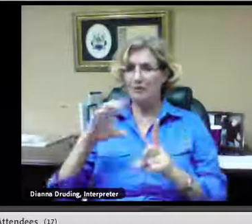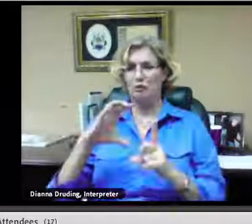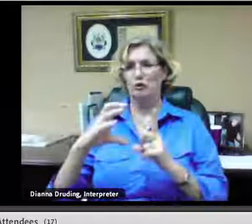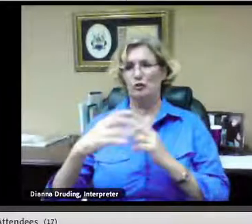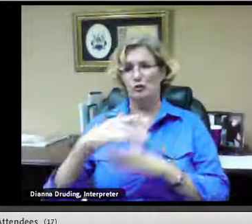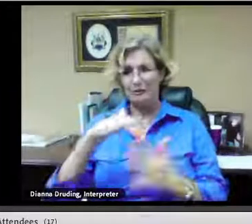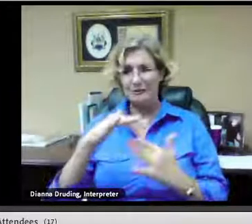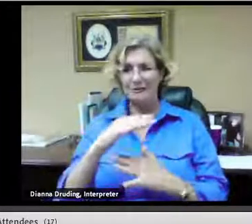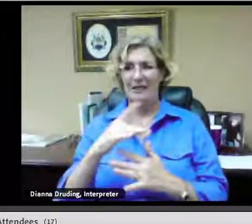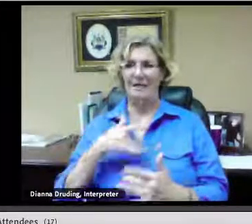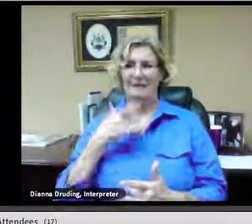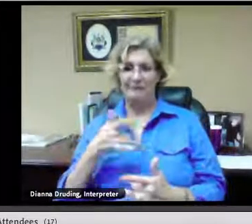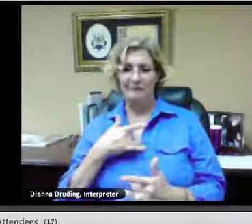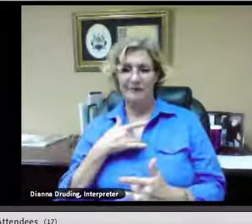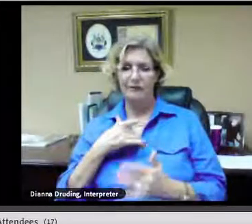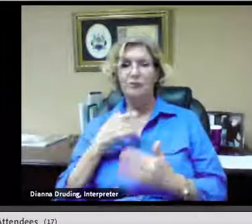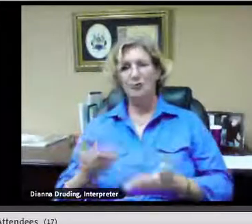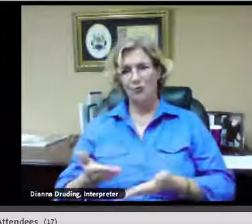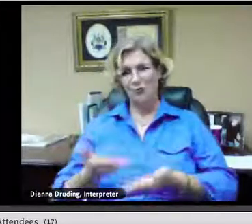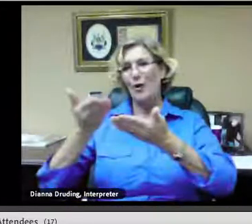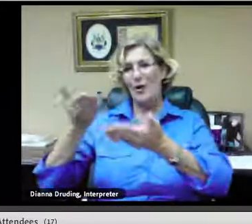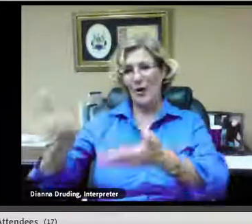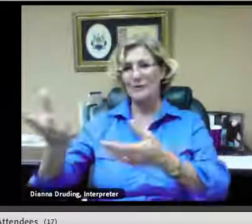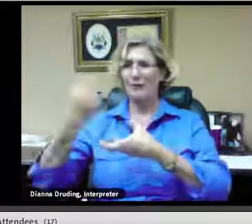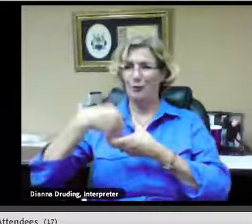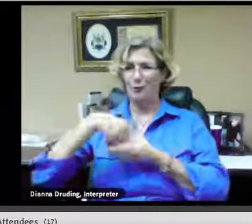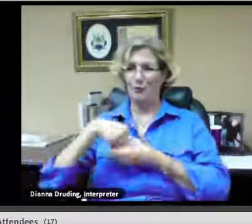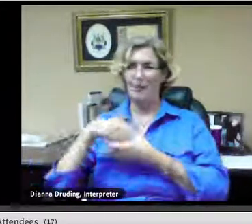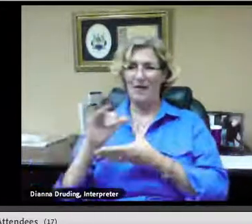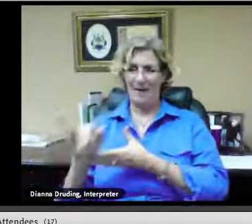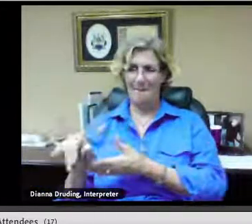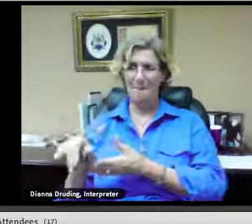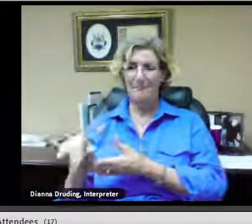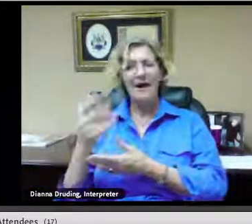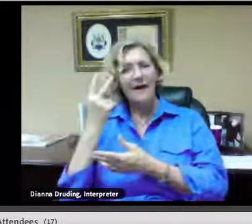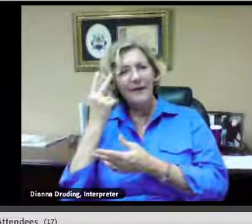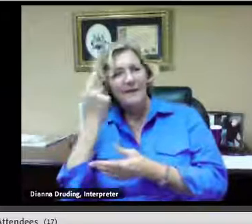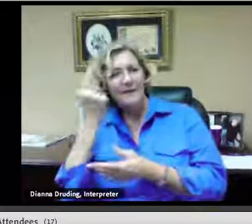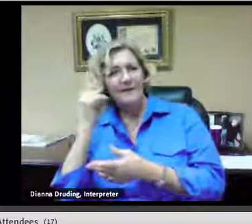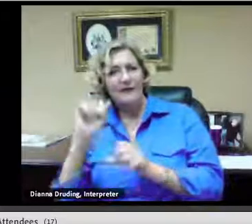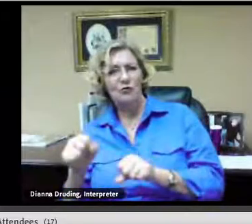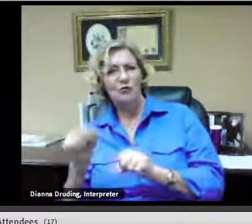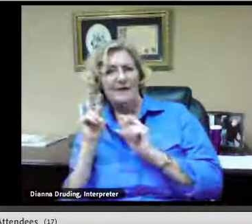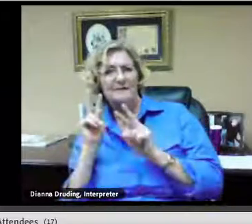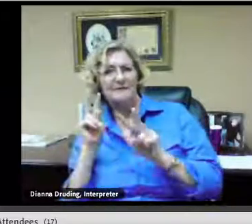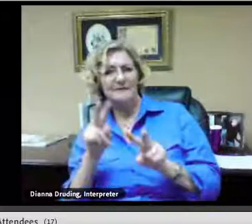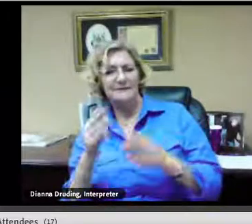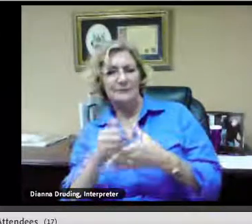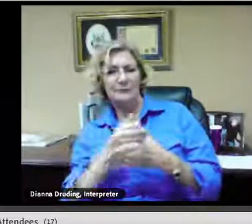So, you know, I think you can see between these already, there's some nuances, and there's some good things with that,